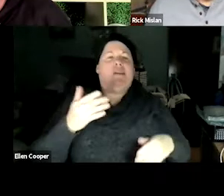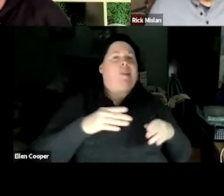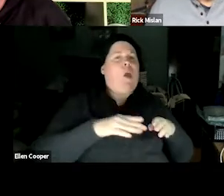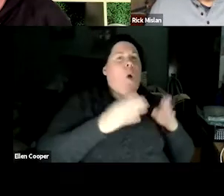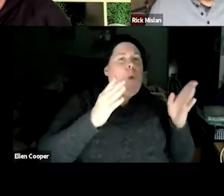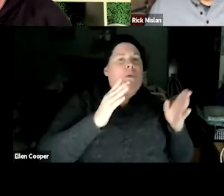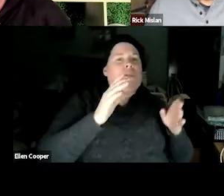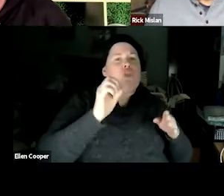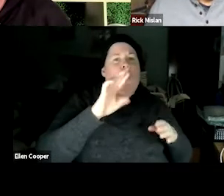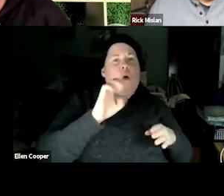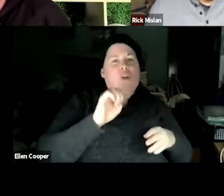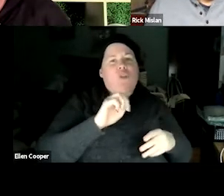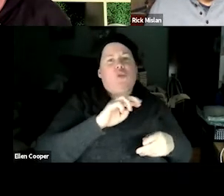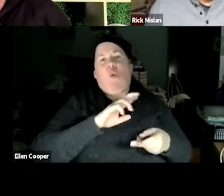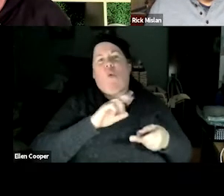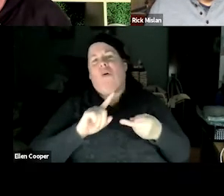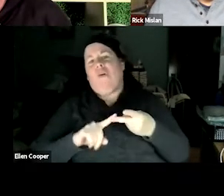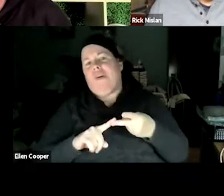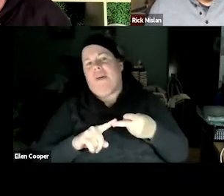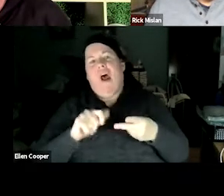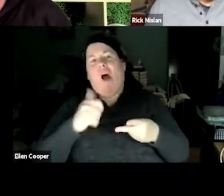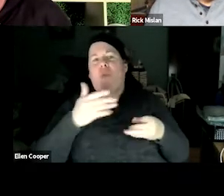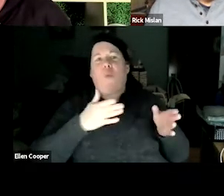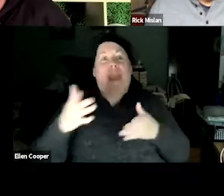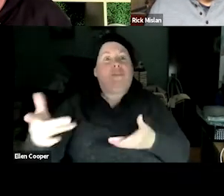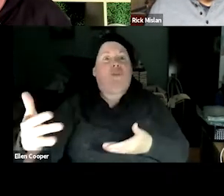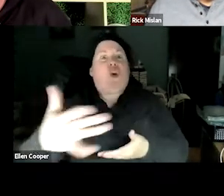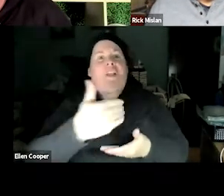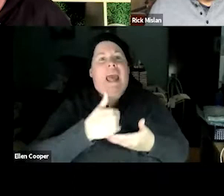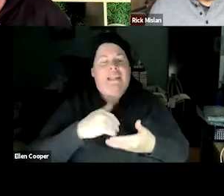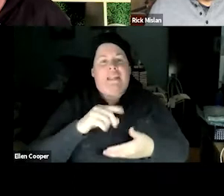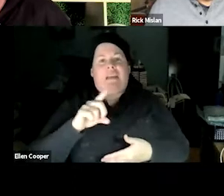Rick Mislan: Other ways of collecting data, not only just for businesses, right,